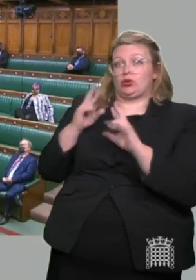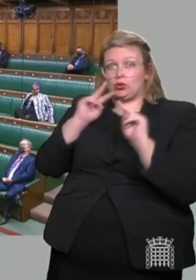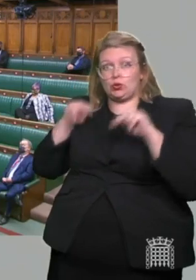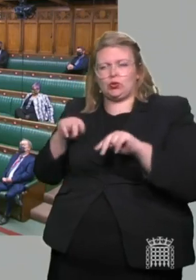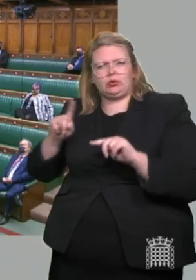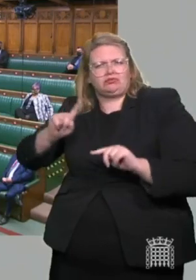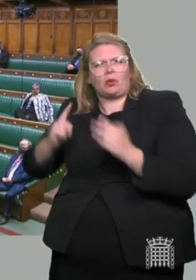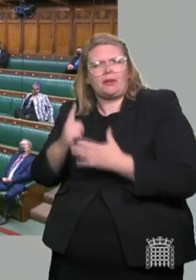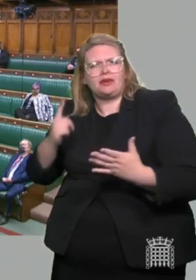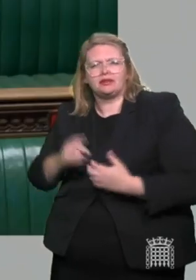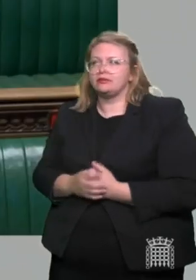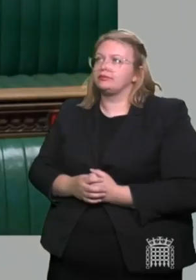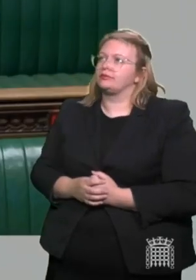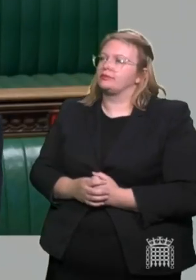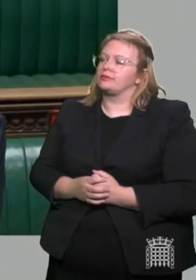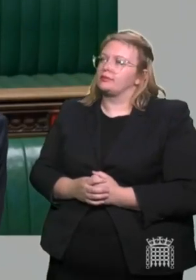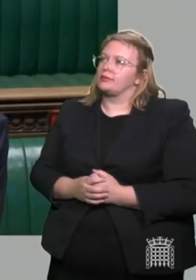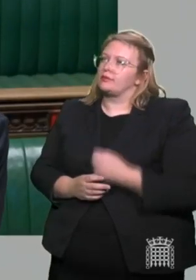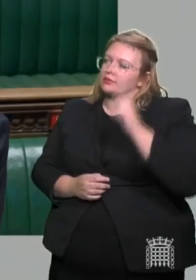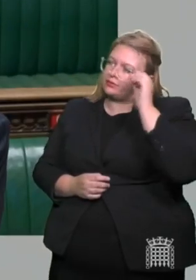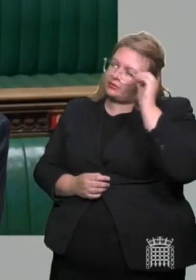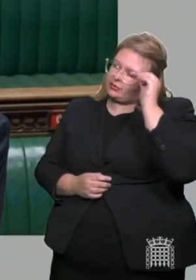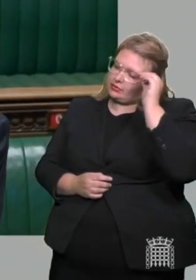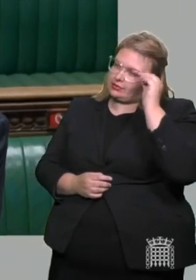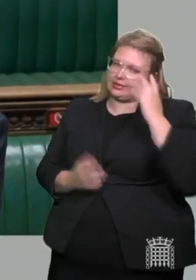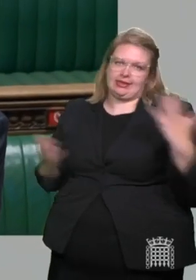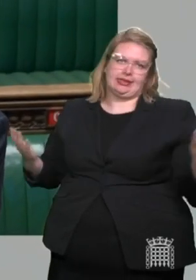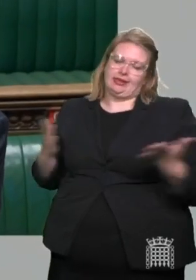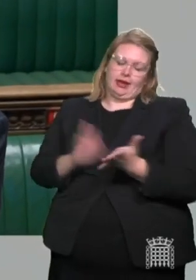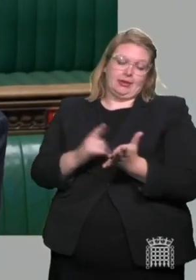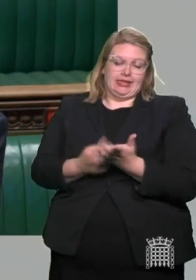The people of this country have the chance to make up their own minds on 6 May.